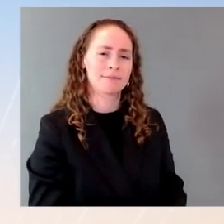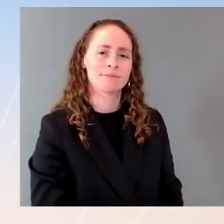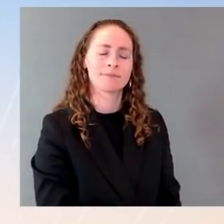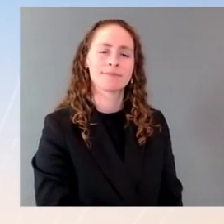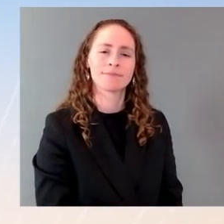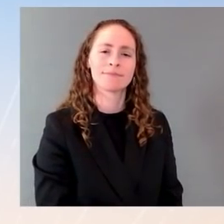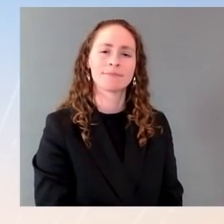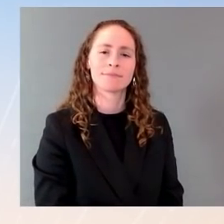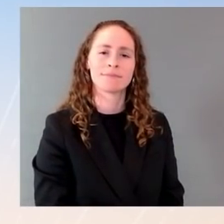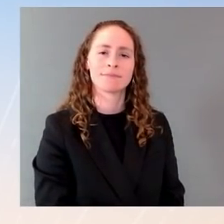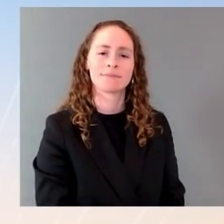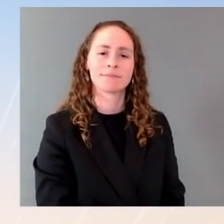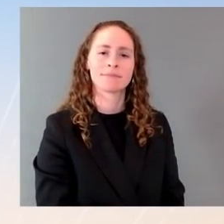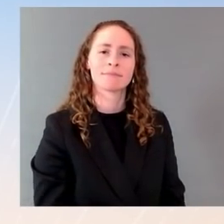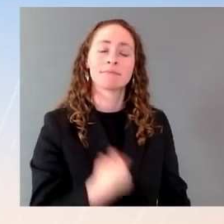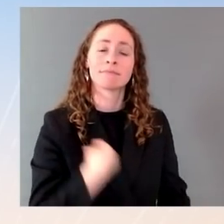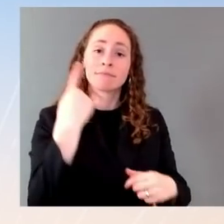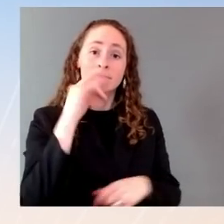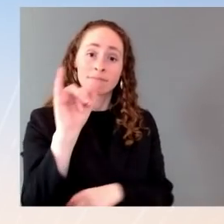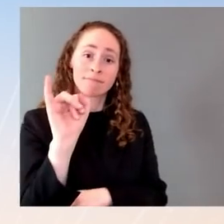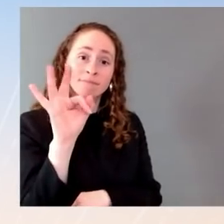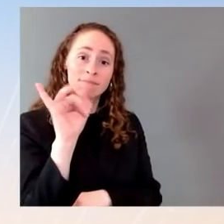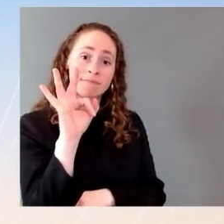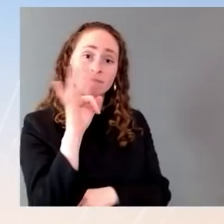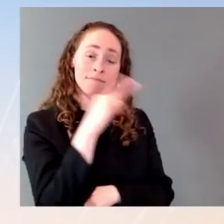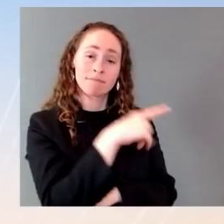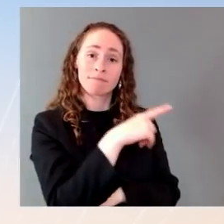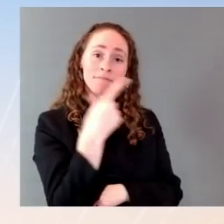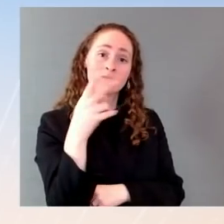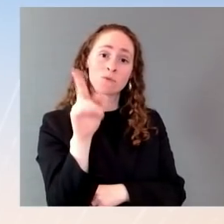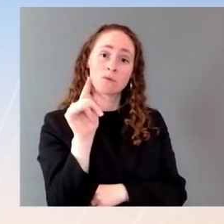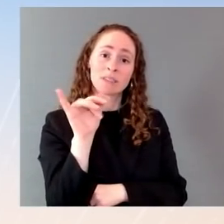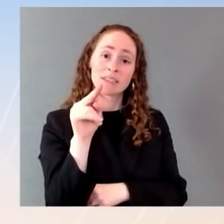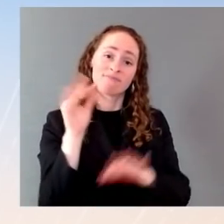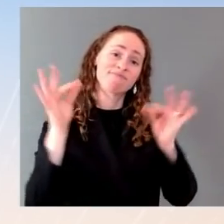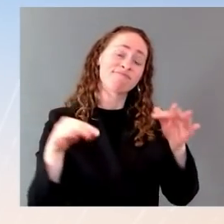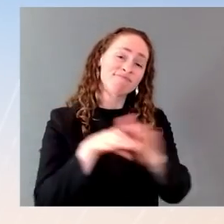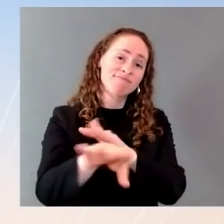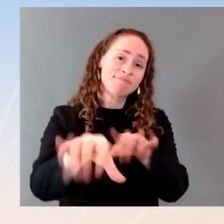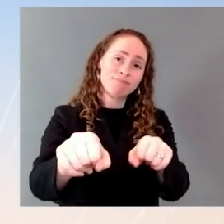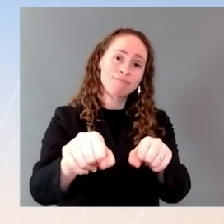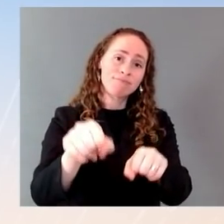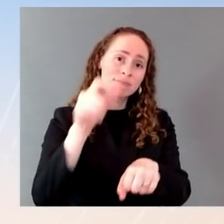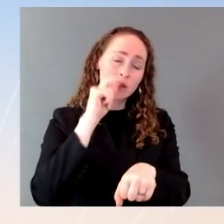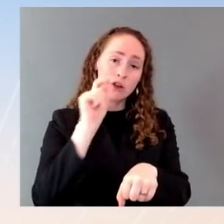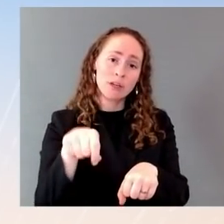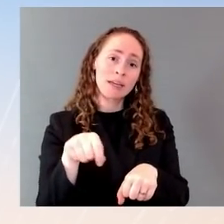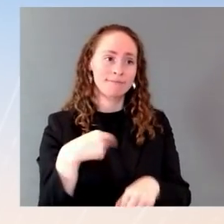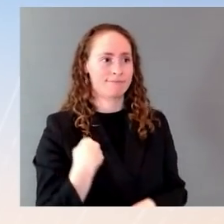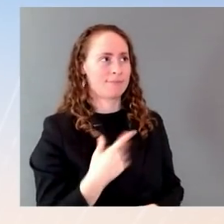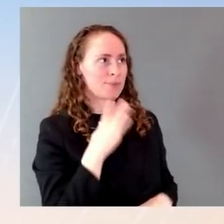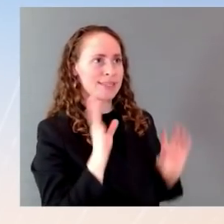Our preference is, of course, for that not to happen. And for -- and the President made clear that there is an off-ramp here